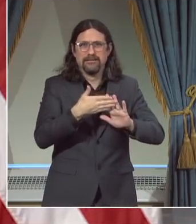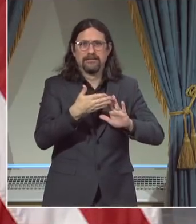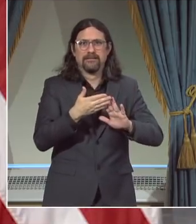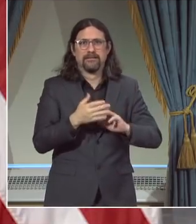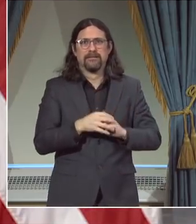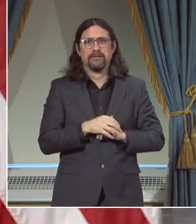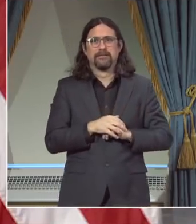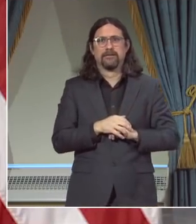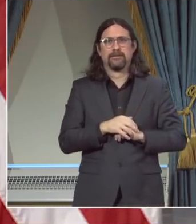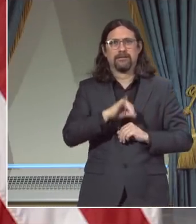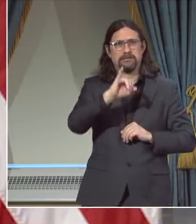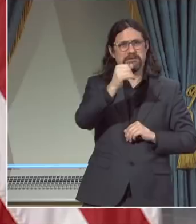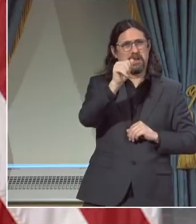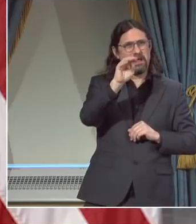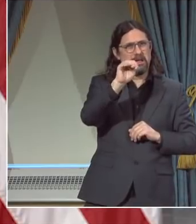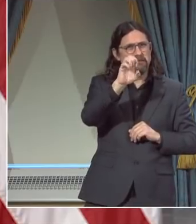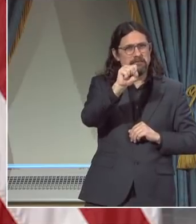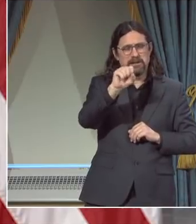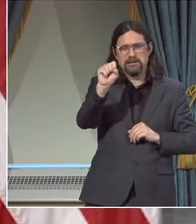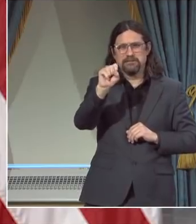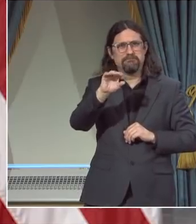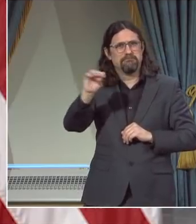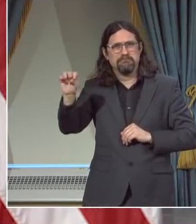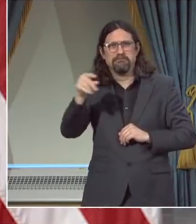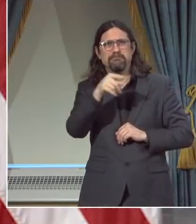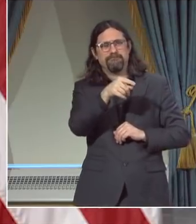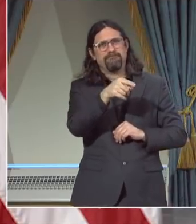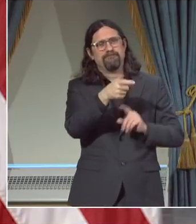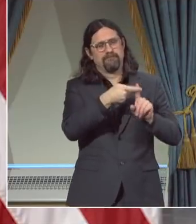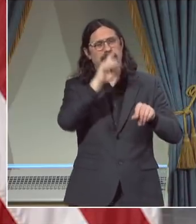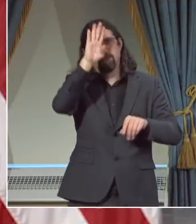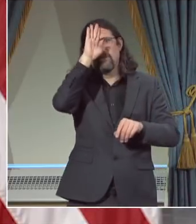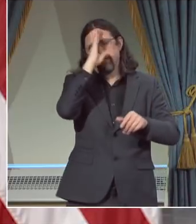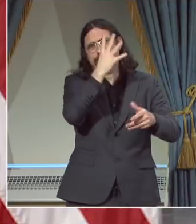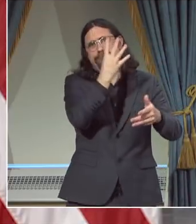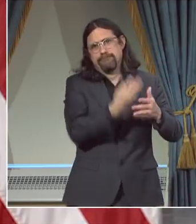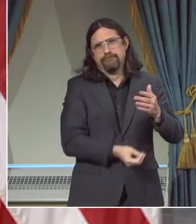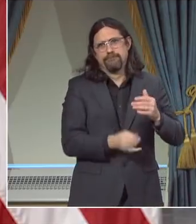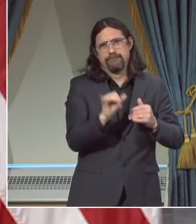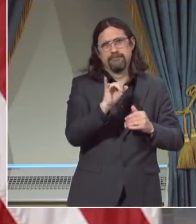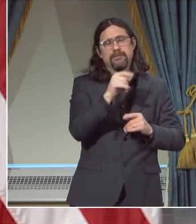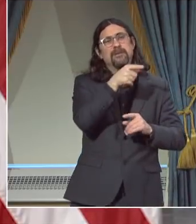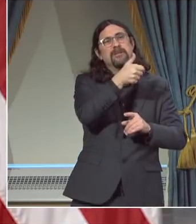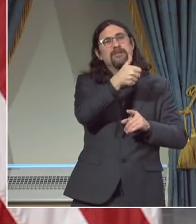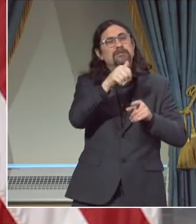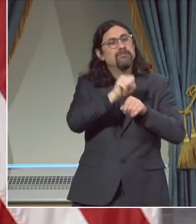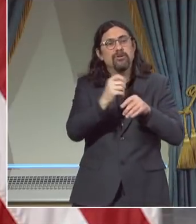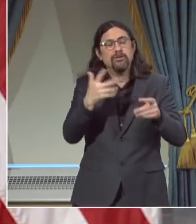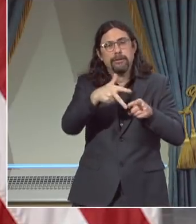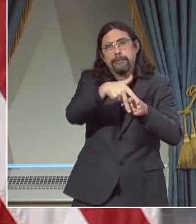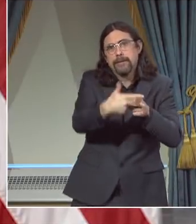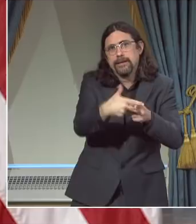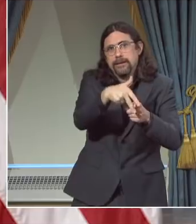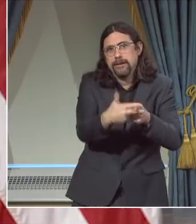THEY'VE LOST JAMES VELOCO, AUTOMECHANIC WITH